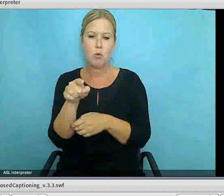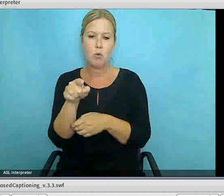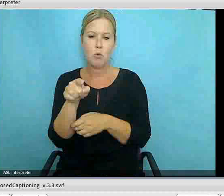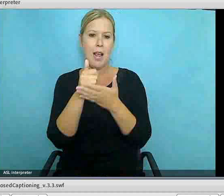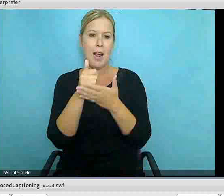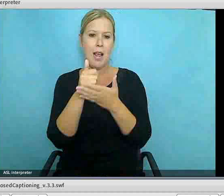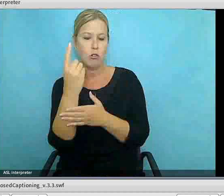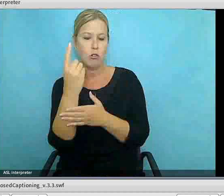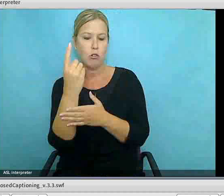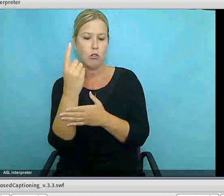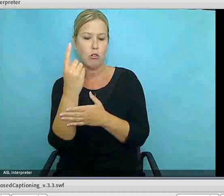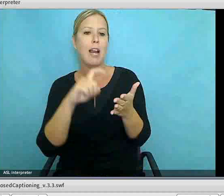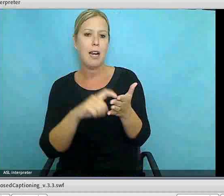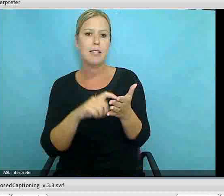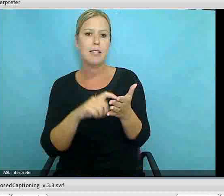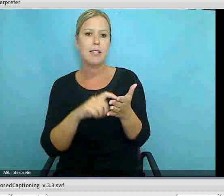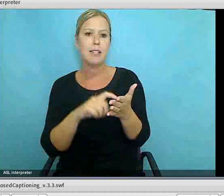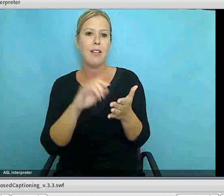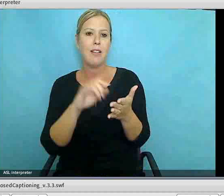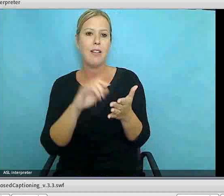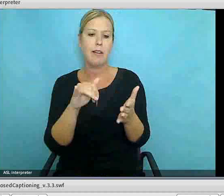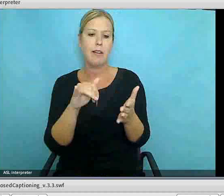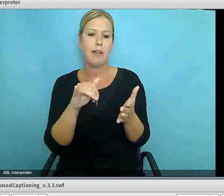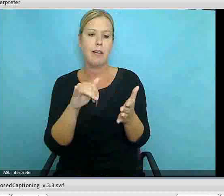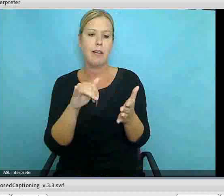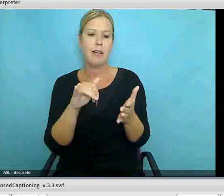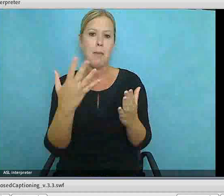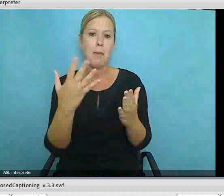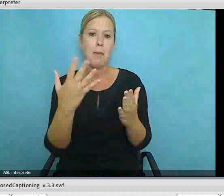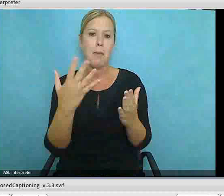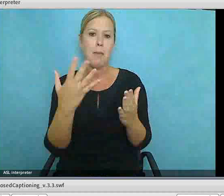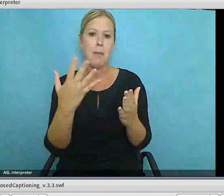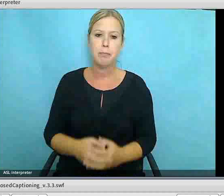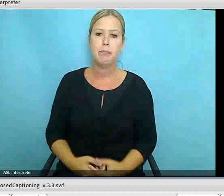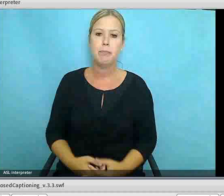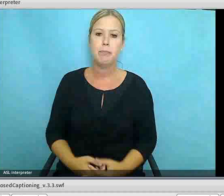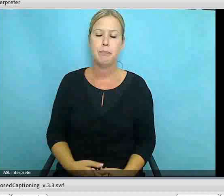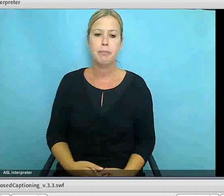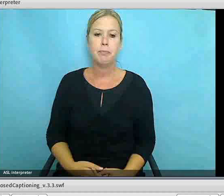with has received this mailing.